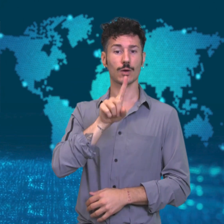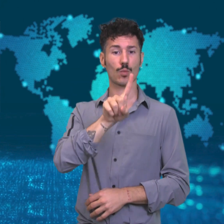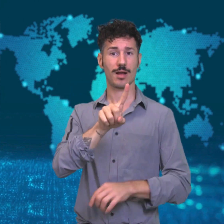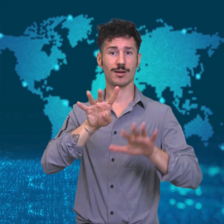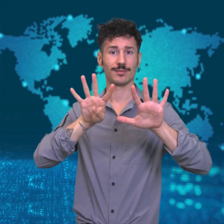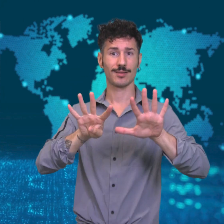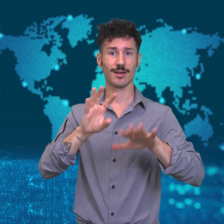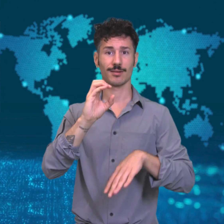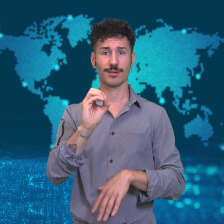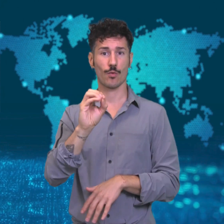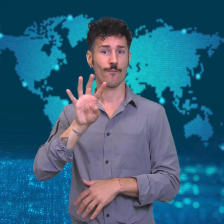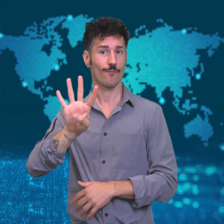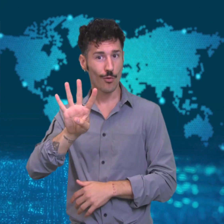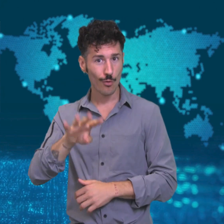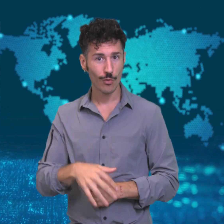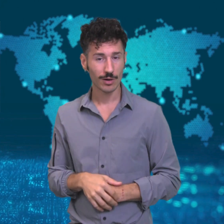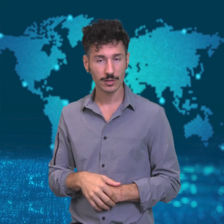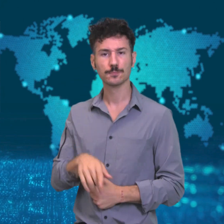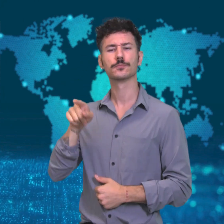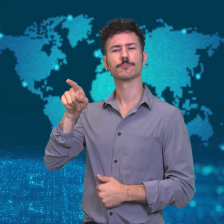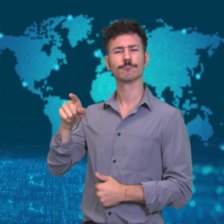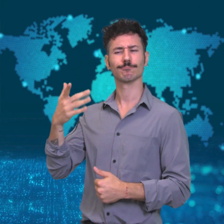When he was a teenager,